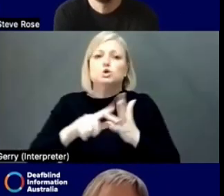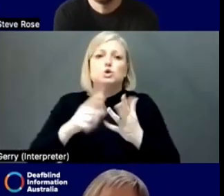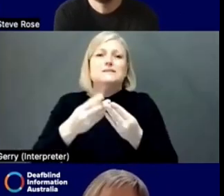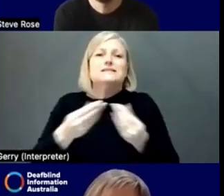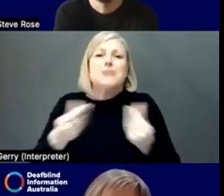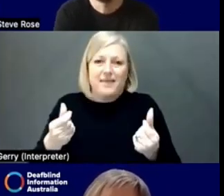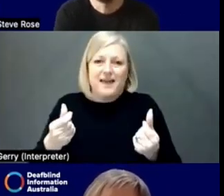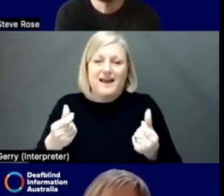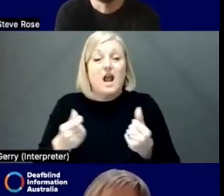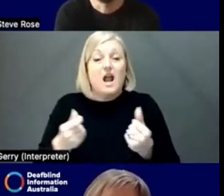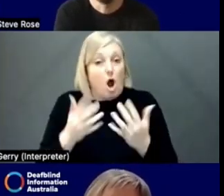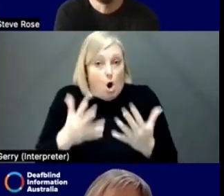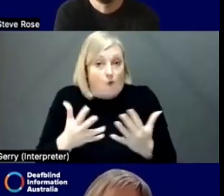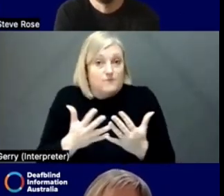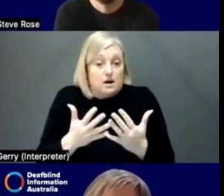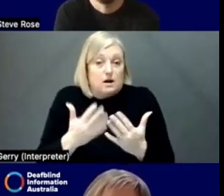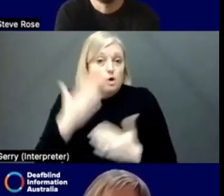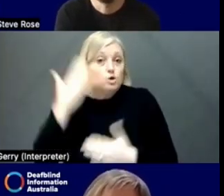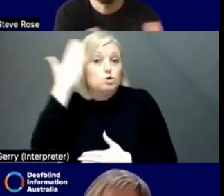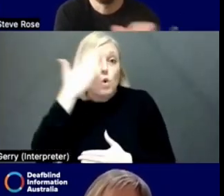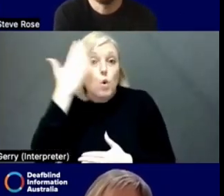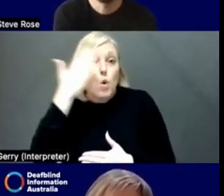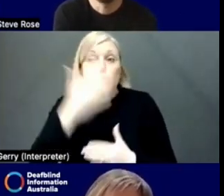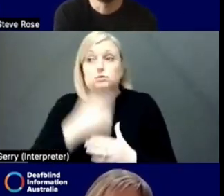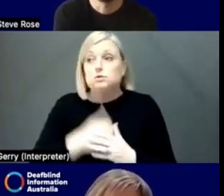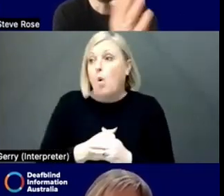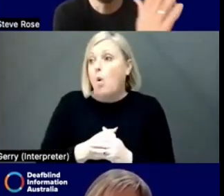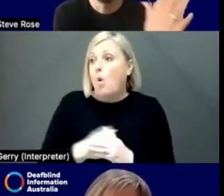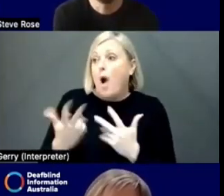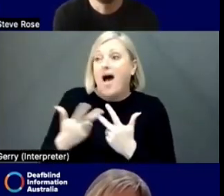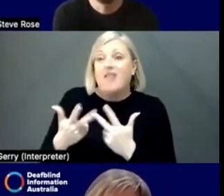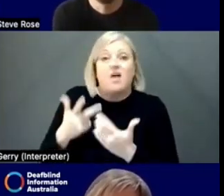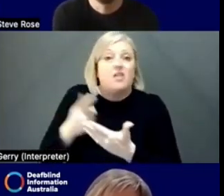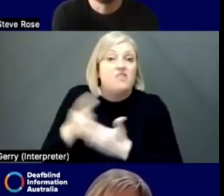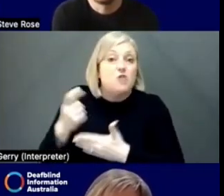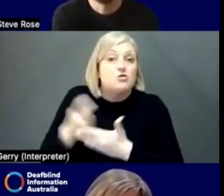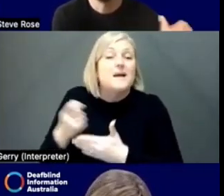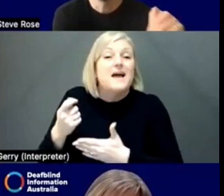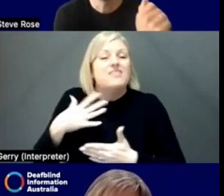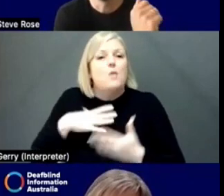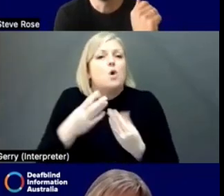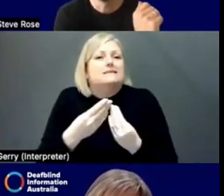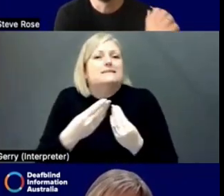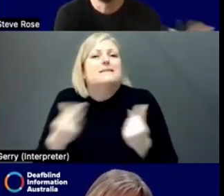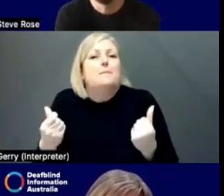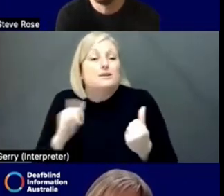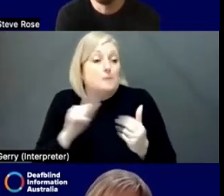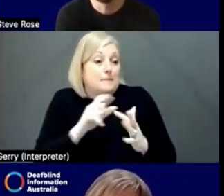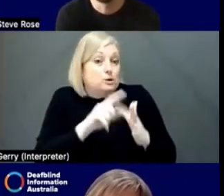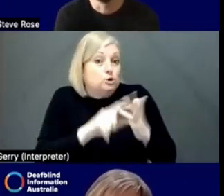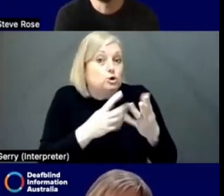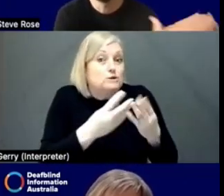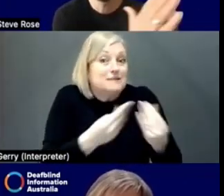perhaps a narrative structure and thinking about a narrative rather than a vocabulary goal, or whatever goal, maybe